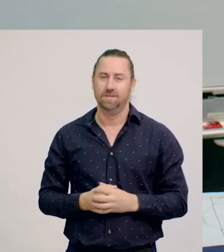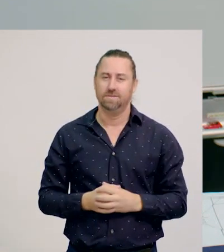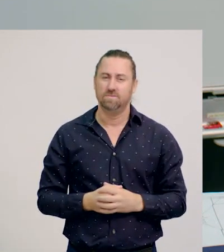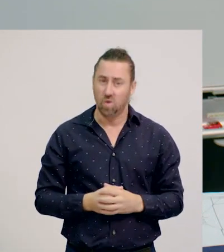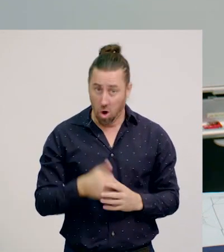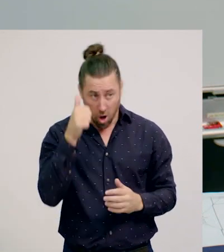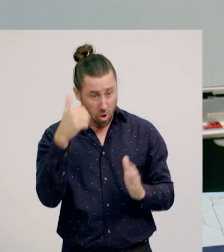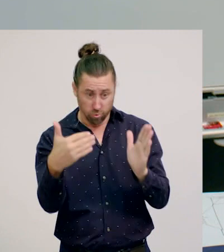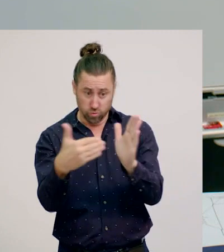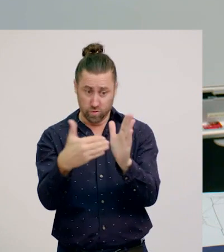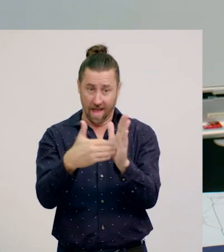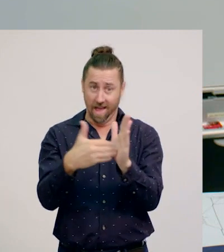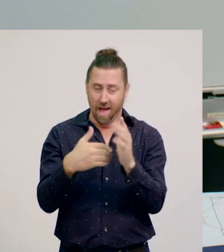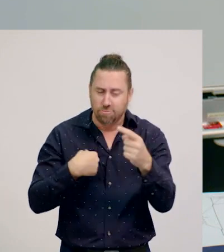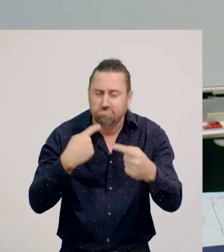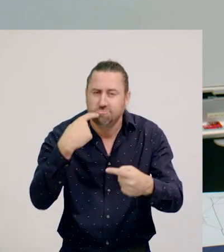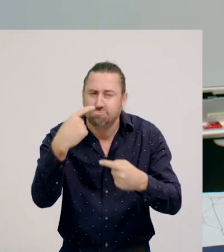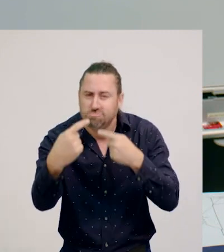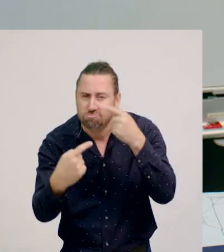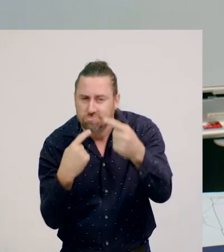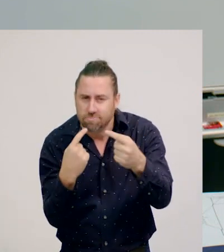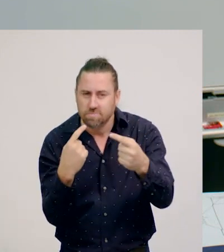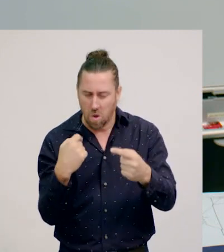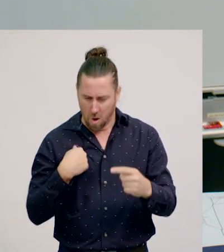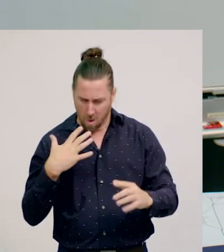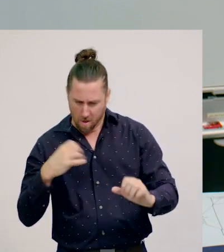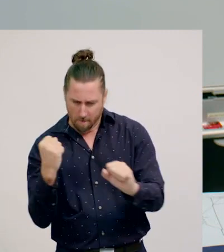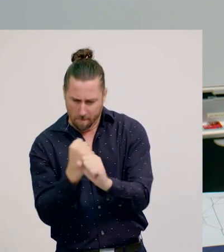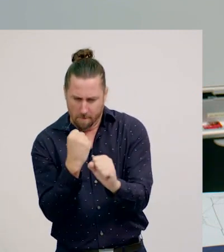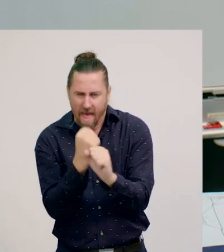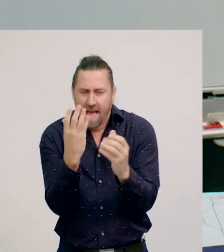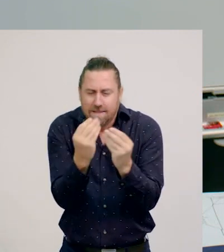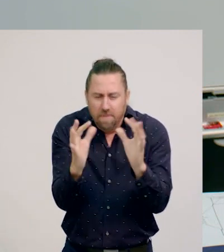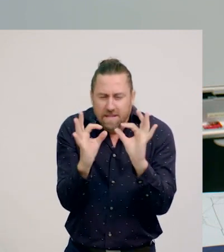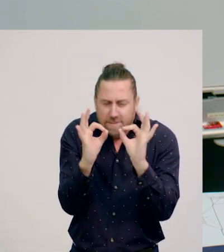Now we know that, first, designers choose different materials,